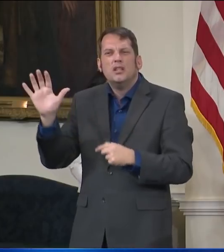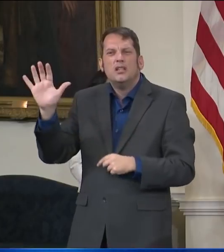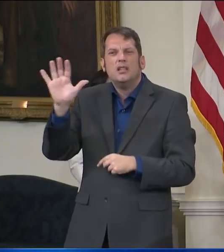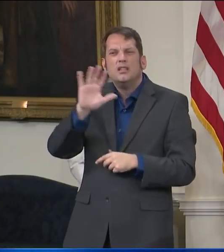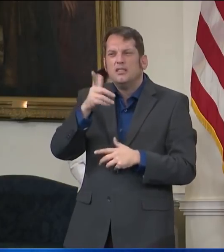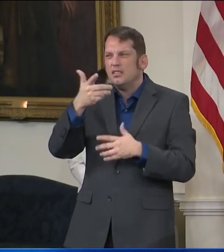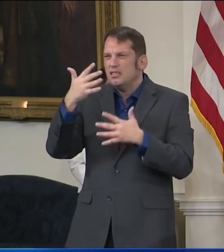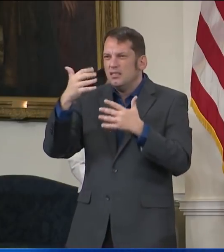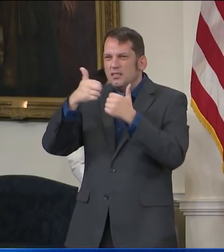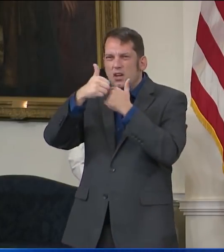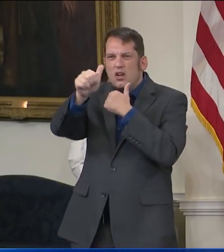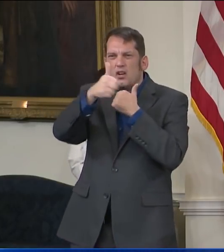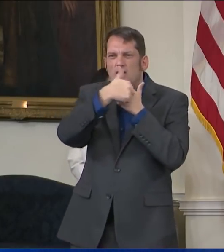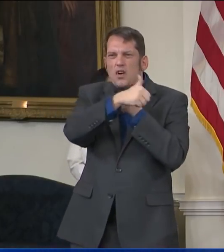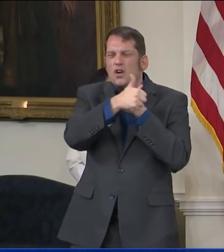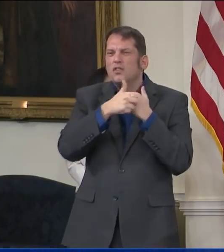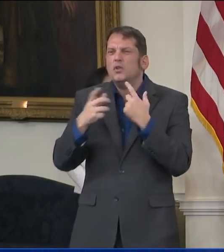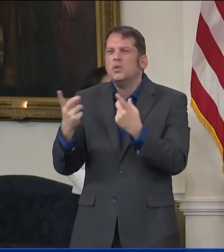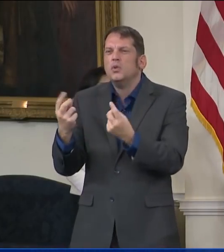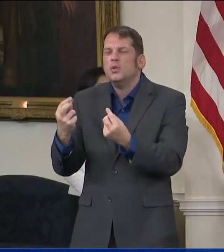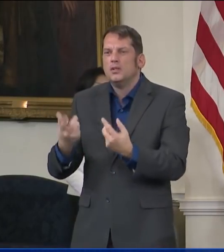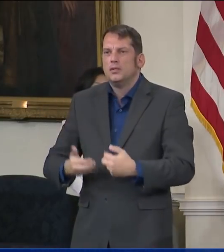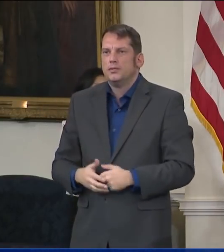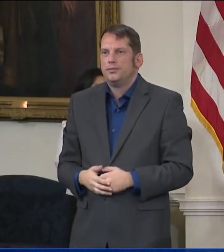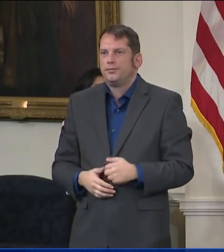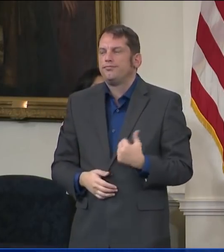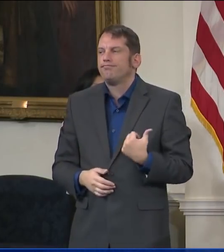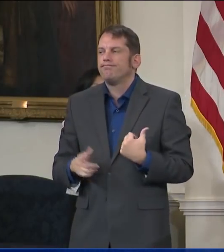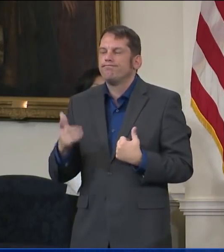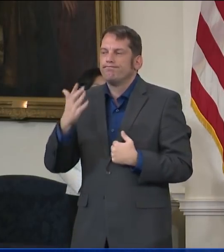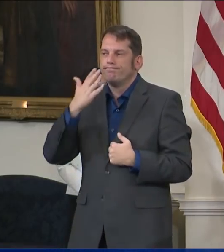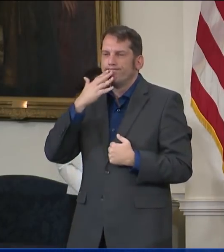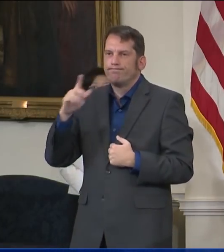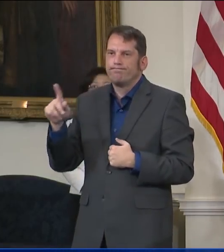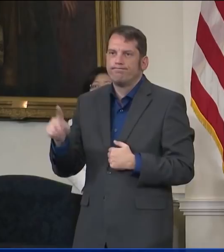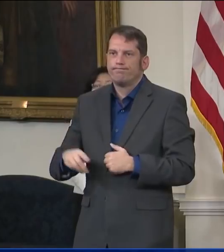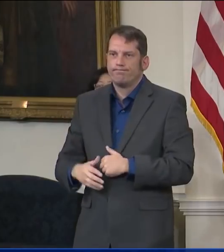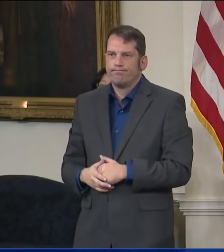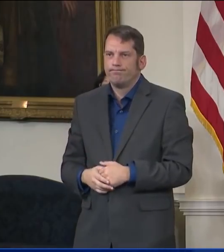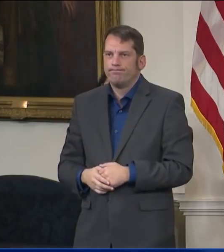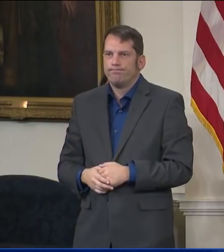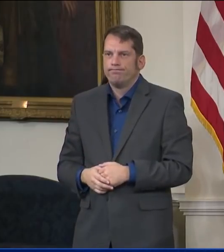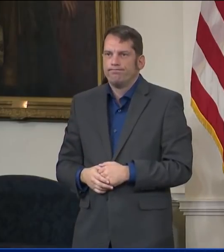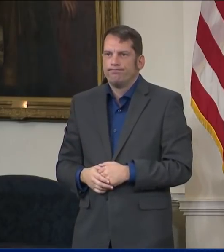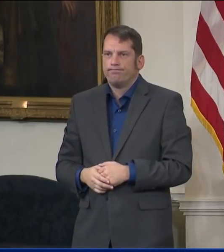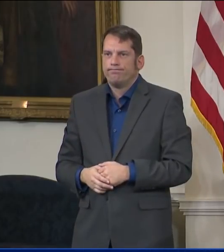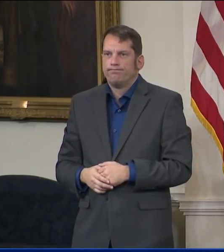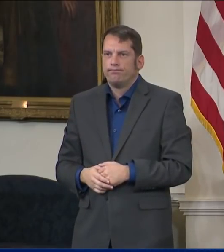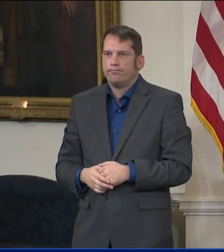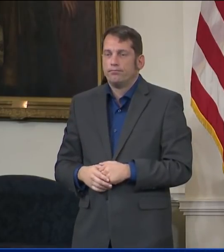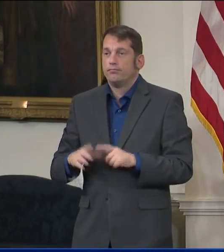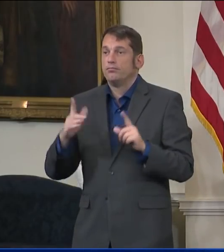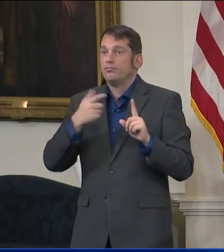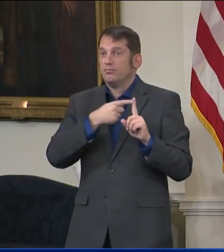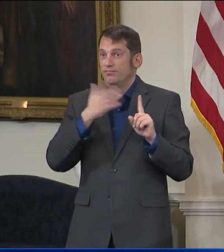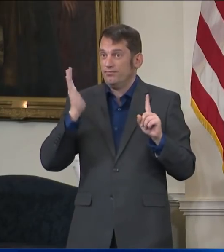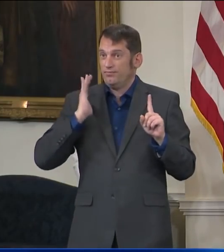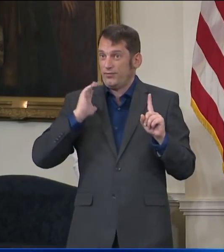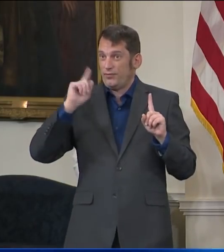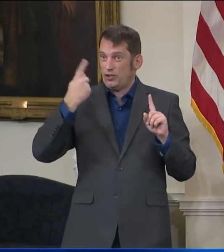IT’S A REALLY GOOD QUESTION IN THE EARLY FIGHT AGAINST THIS VIRUS THE FIRST WAVE AND THE SECOND.